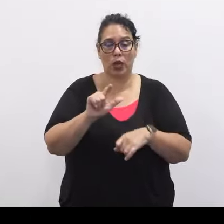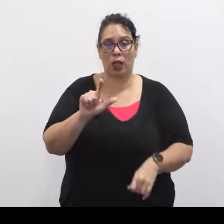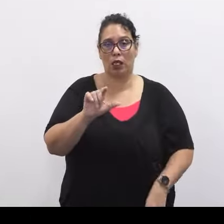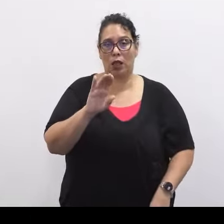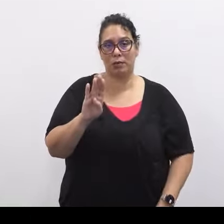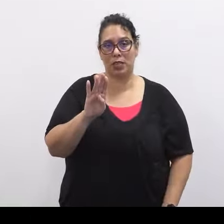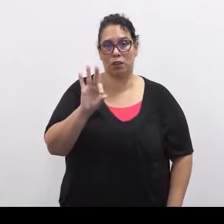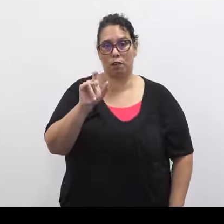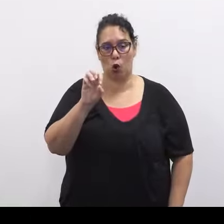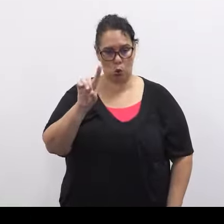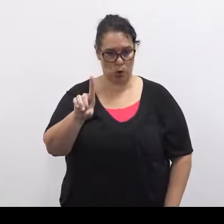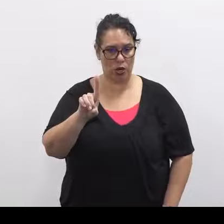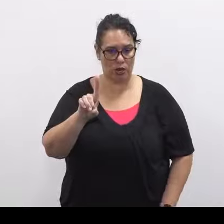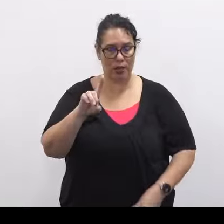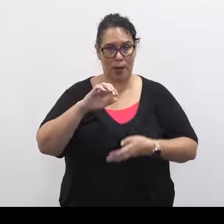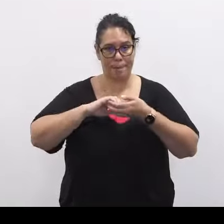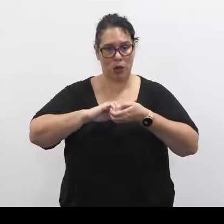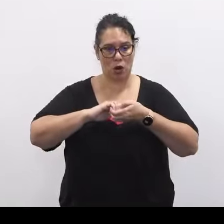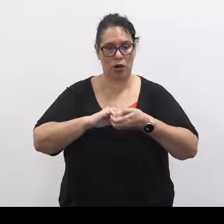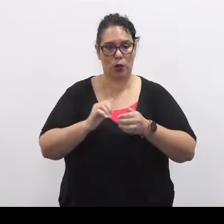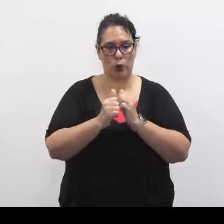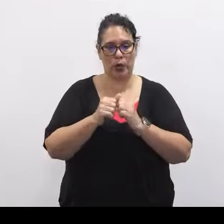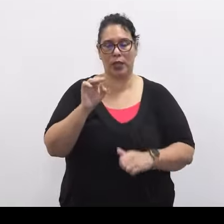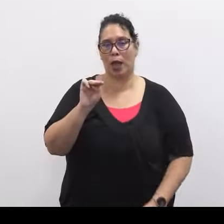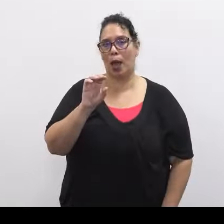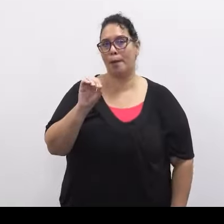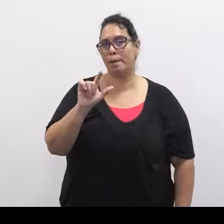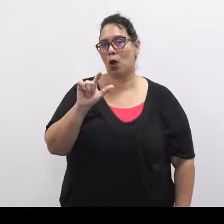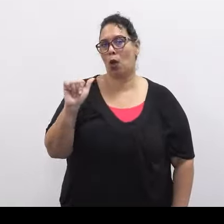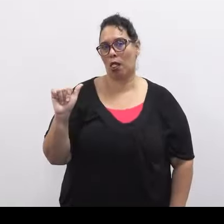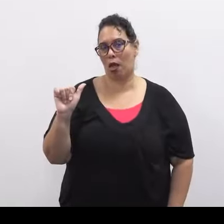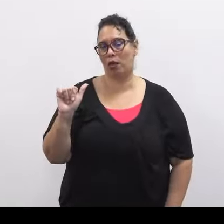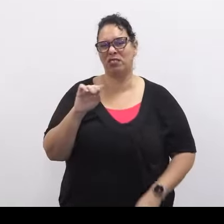who is partnering with MOLA with the Museum of Latin American Art.